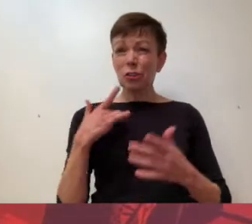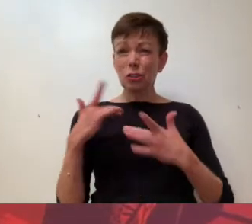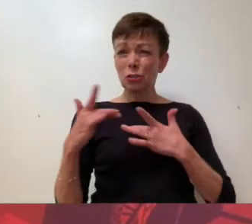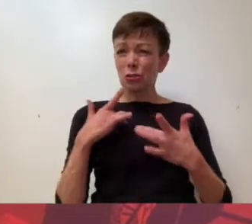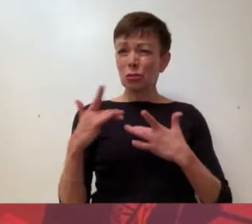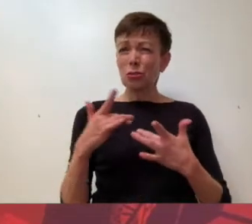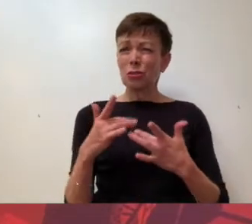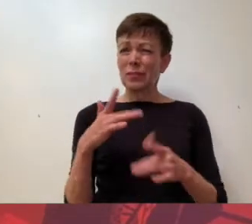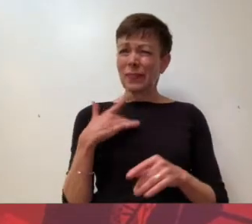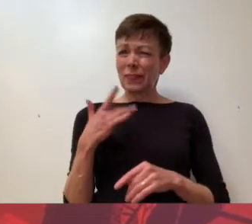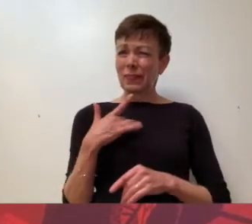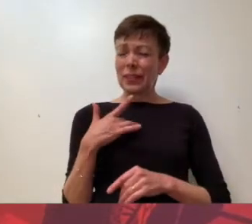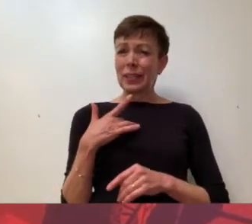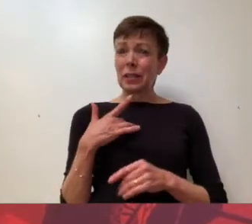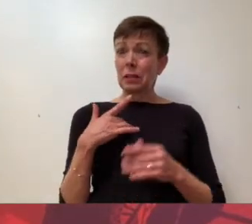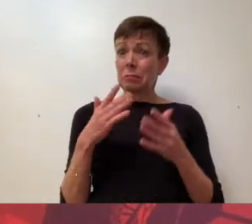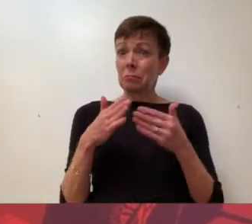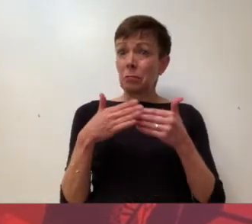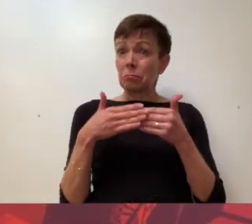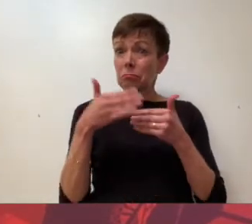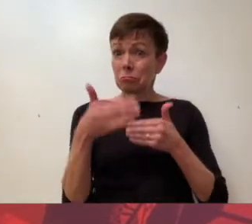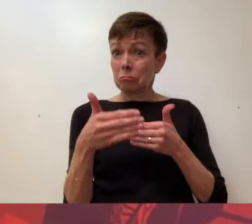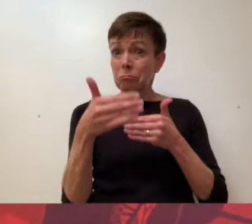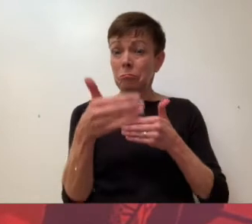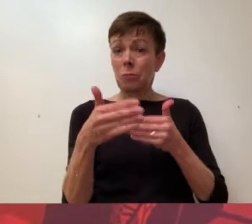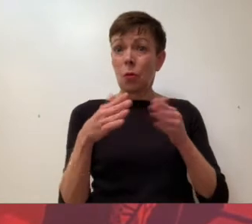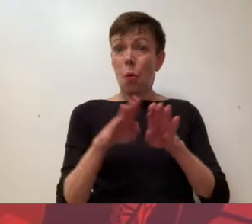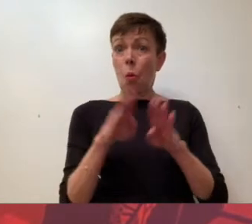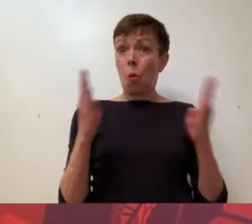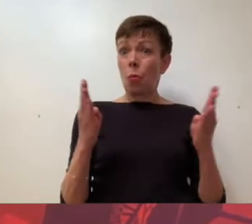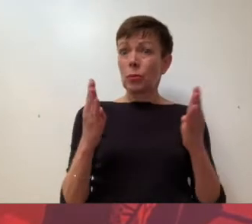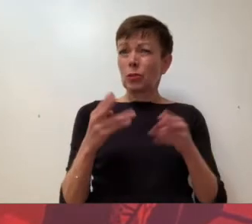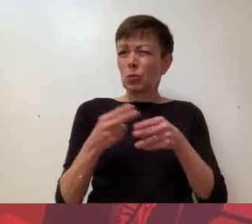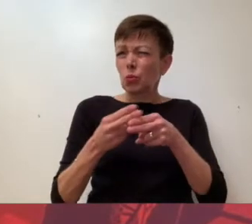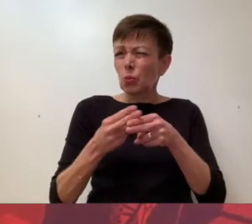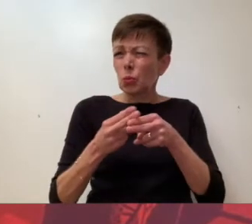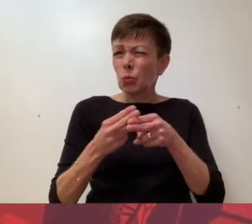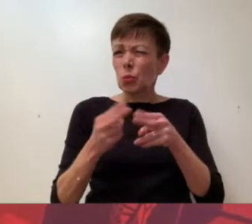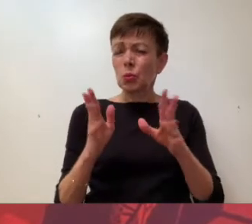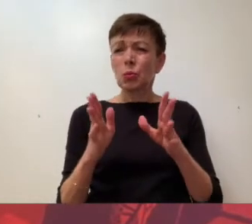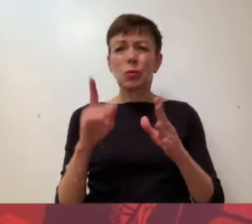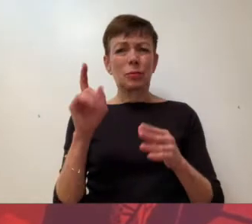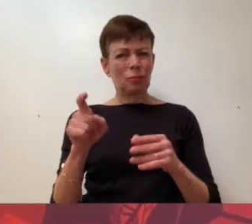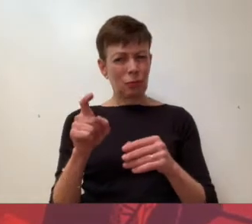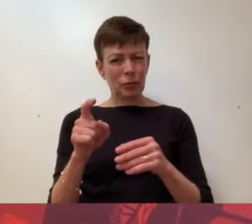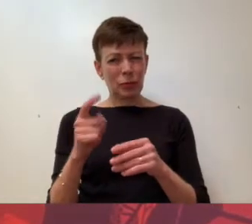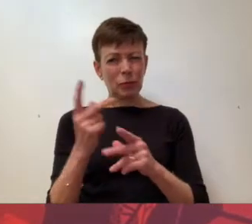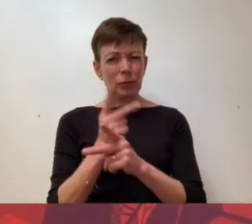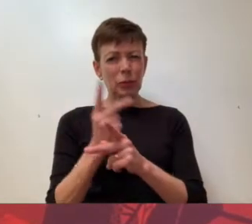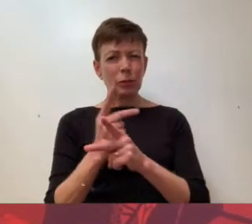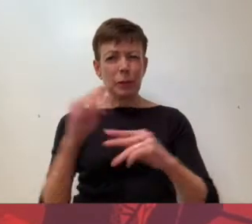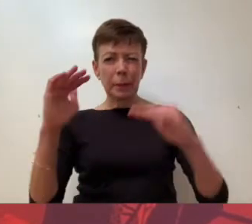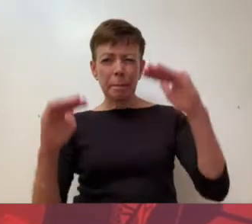who are also concerned that public life will open prematurely and that we need to find